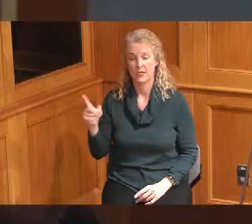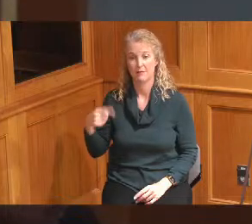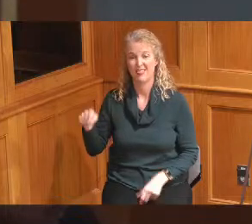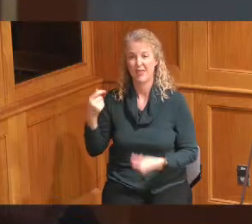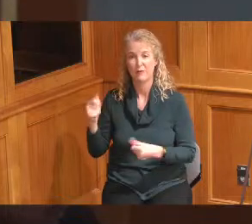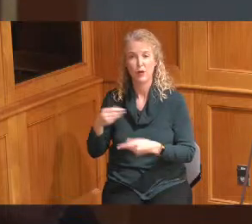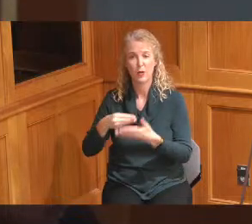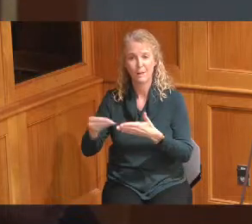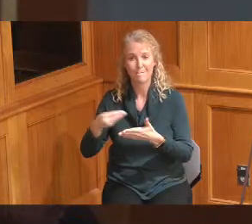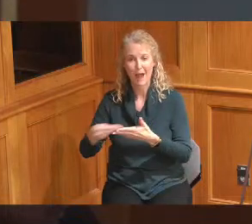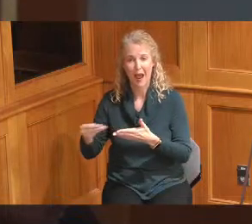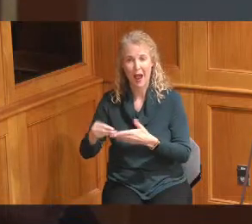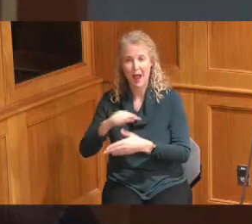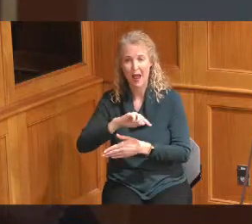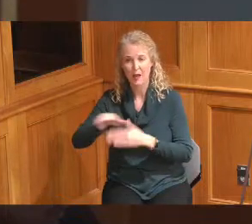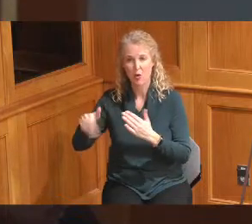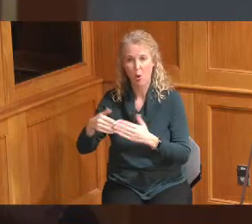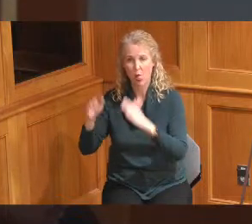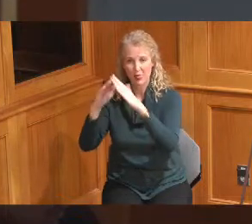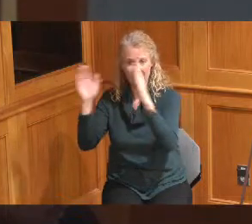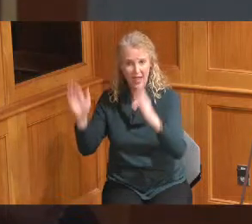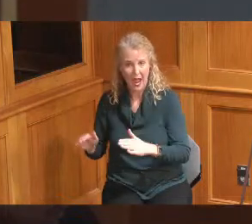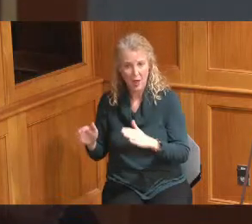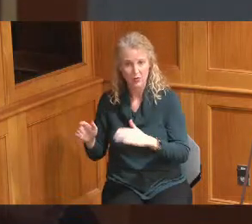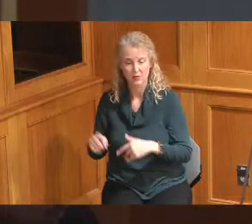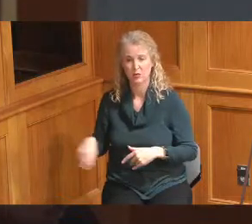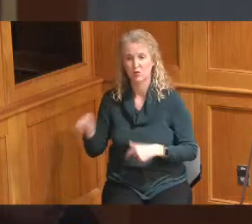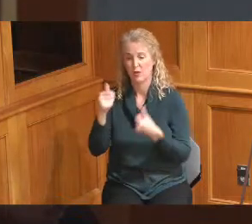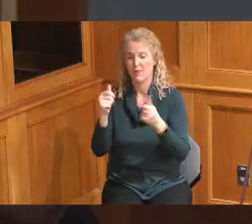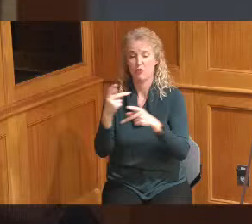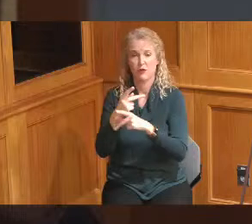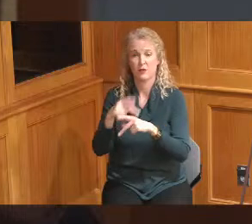grants so not only are they always on the lookout for Grants to help them with their work but we're